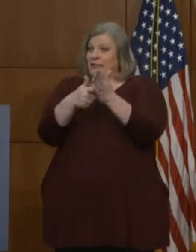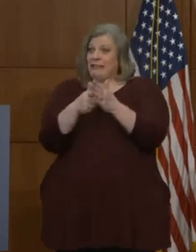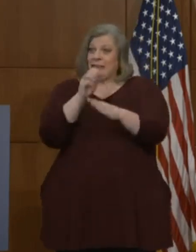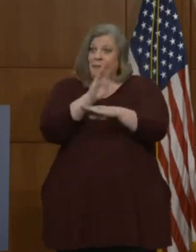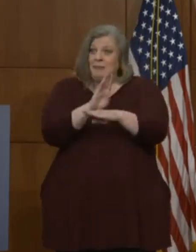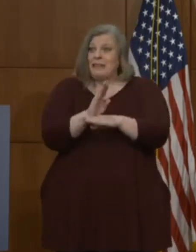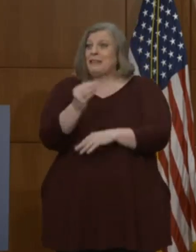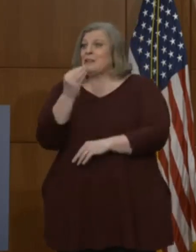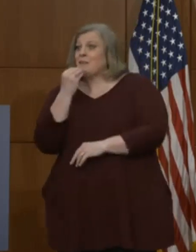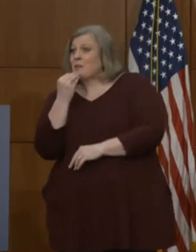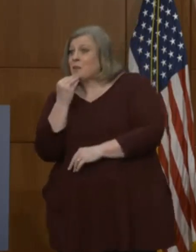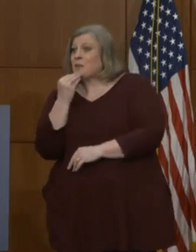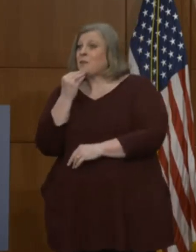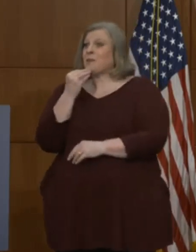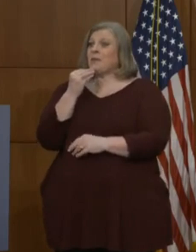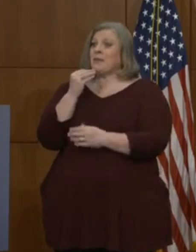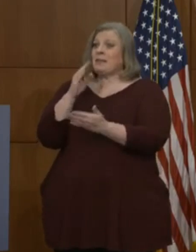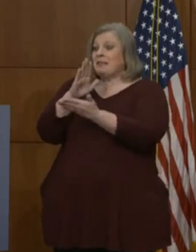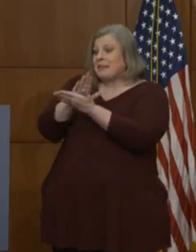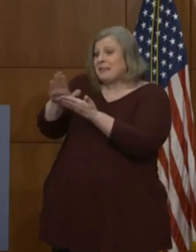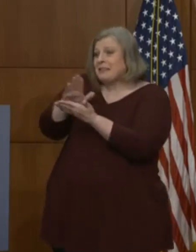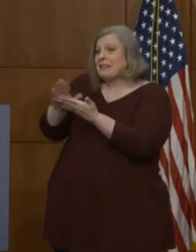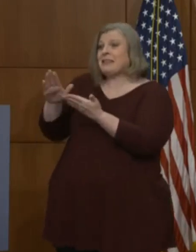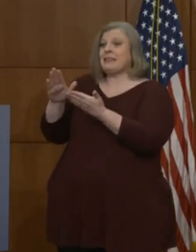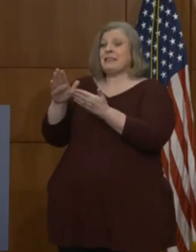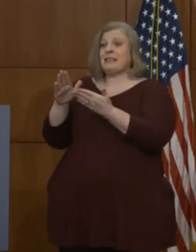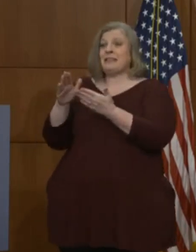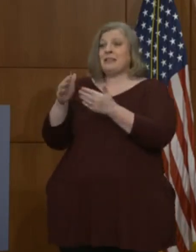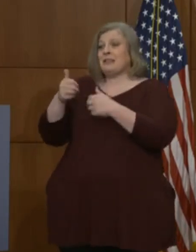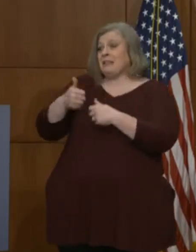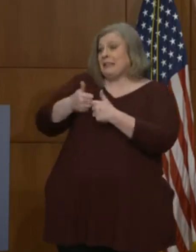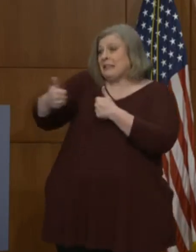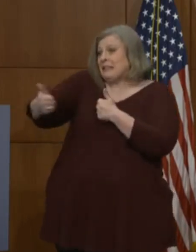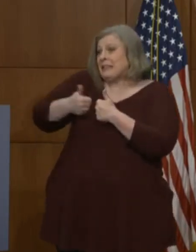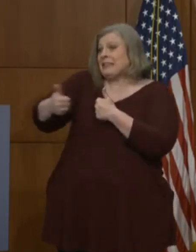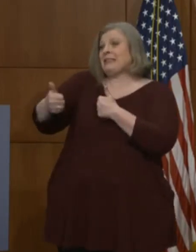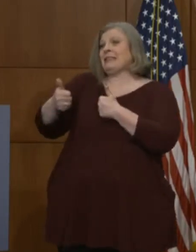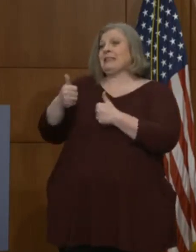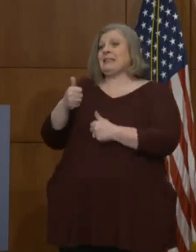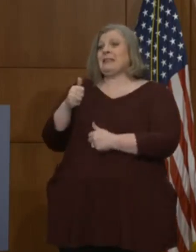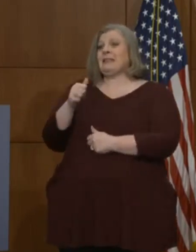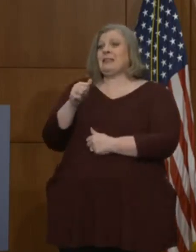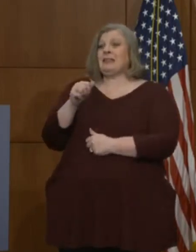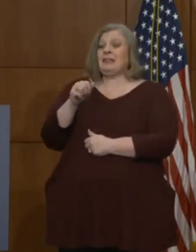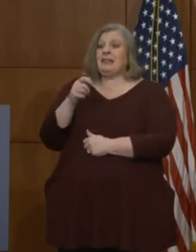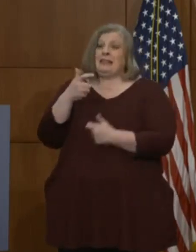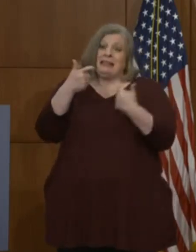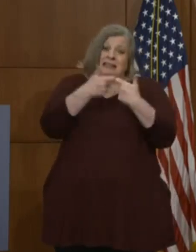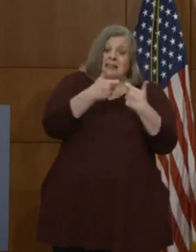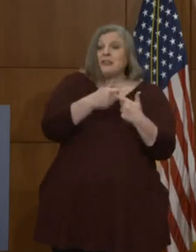OTHER INSTANCE CENTRAL INDUSTRIES SUCH AS FOOD AND INDUSTRIES SUCH AS FOOD AND GROCERY SANITATION AND CLEANING GROCERY SANITATION AND CLEANING TRANSPORTATION UTILITIES OUR